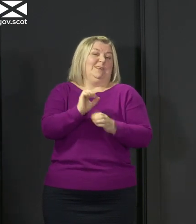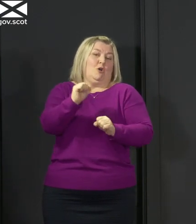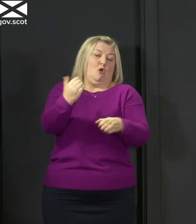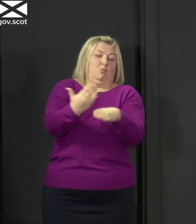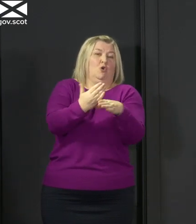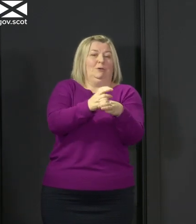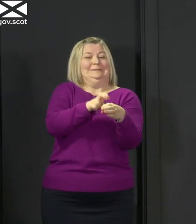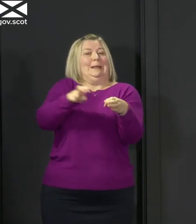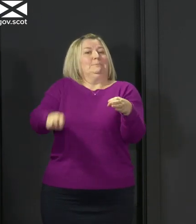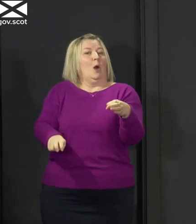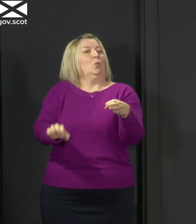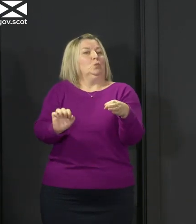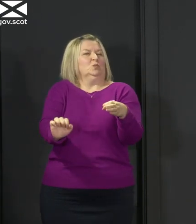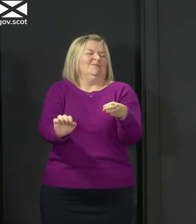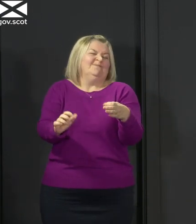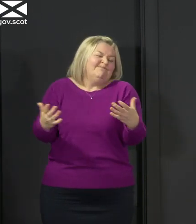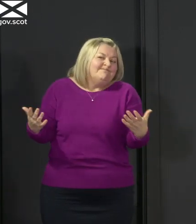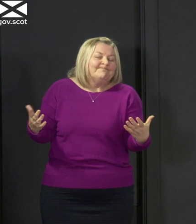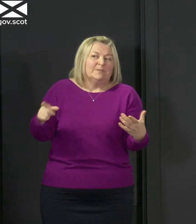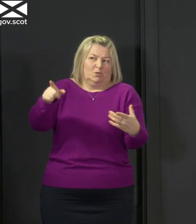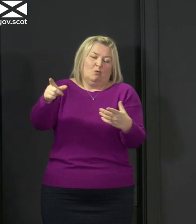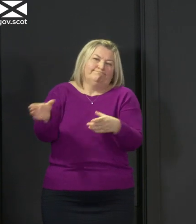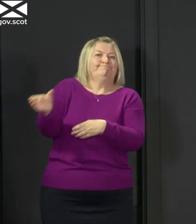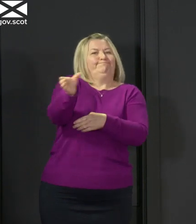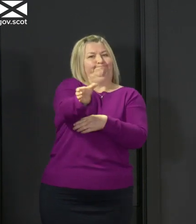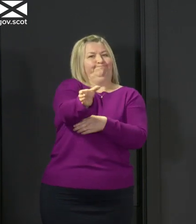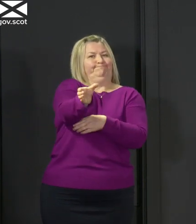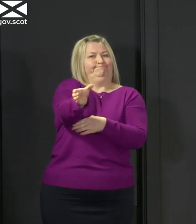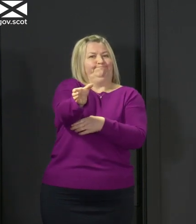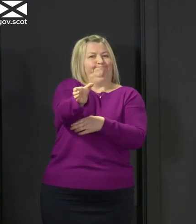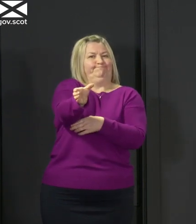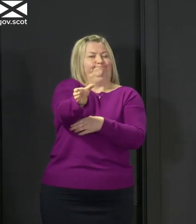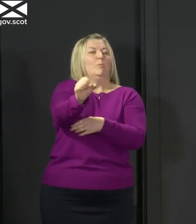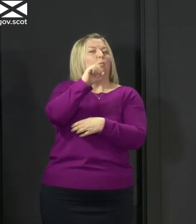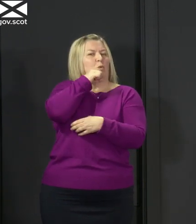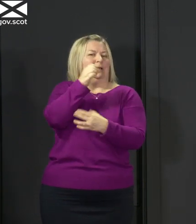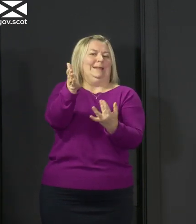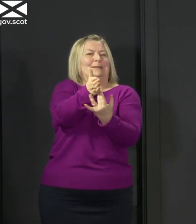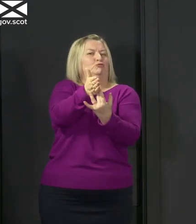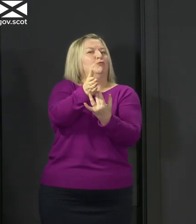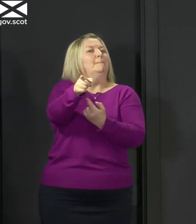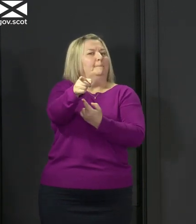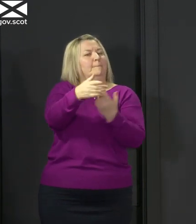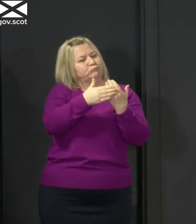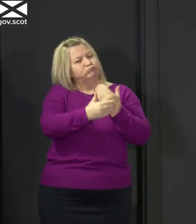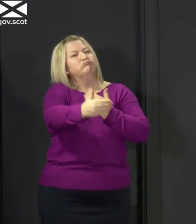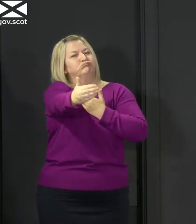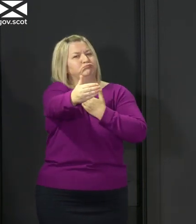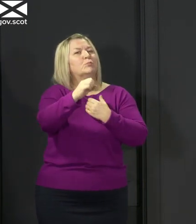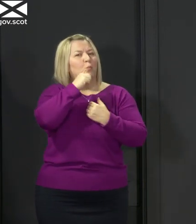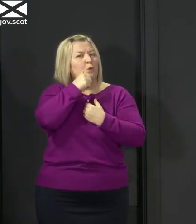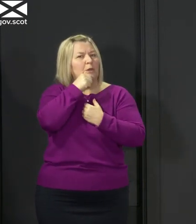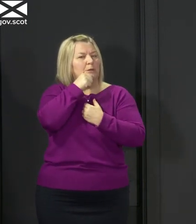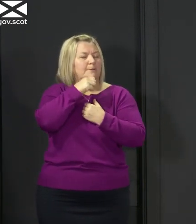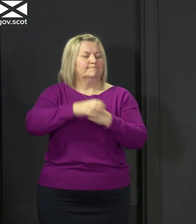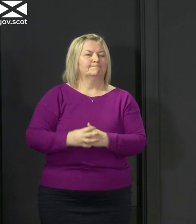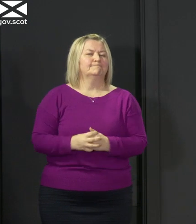Chief Medical Officer, for the foreseeable future.